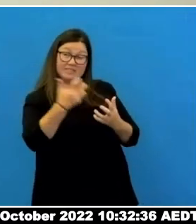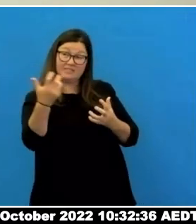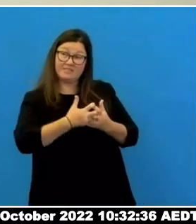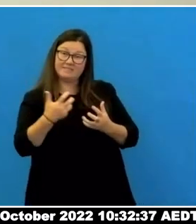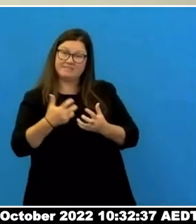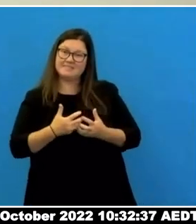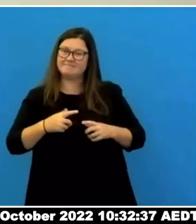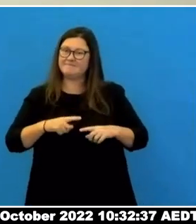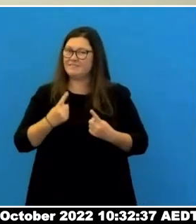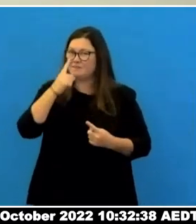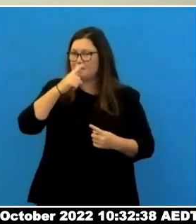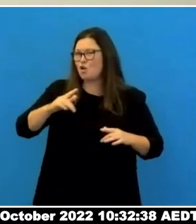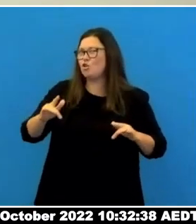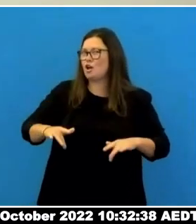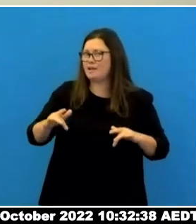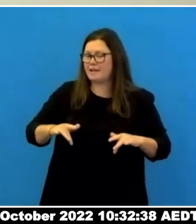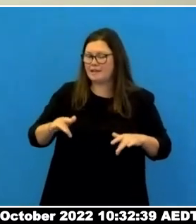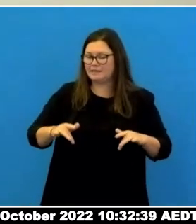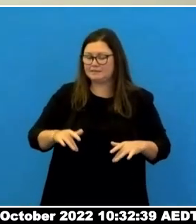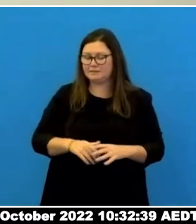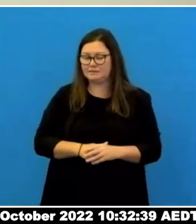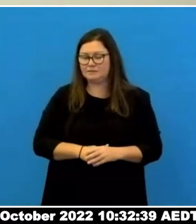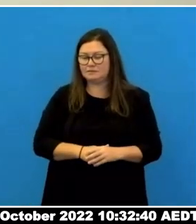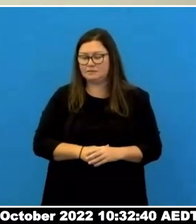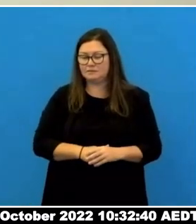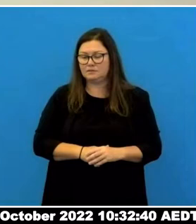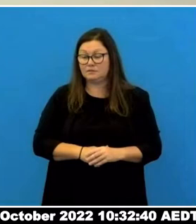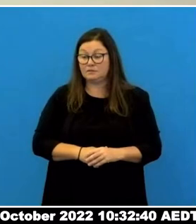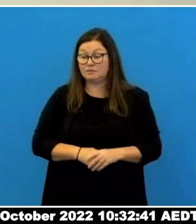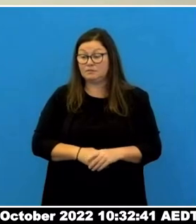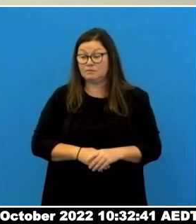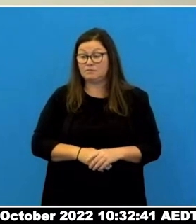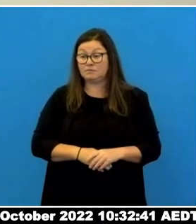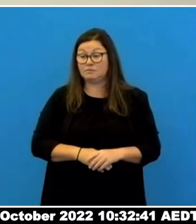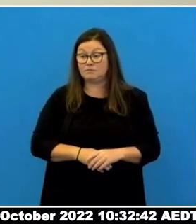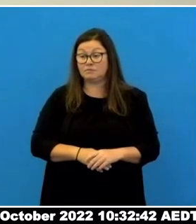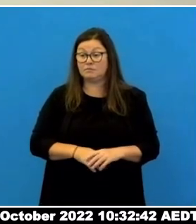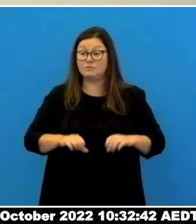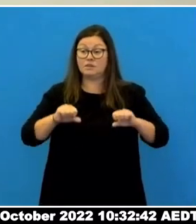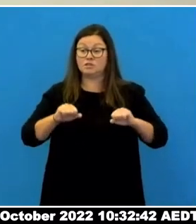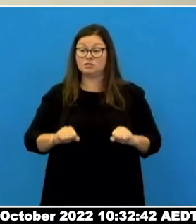with the consequences of the Brandy decision in the High Court which limits the powers of the Commission.